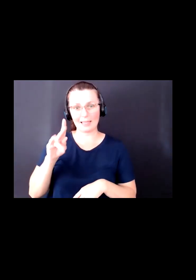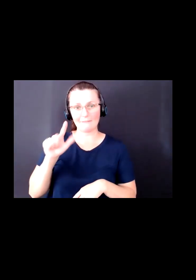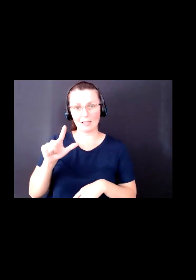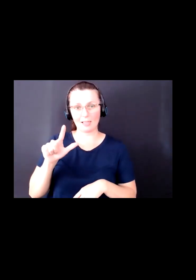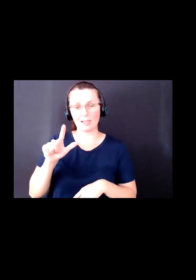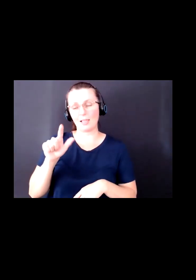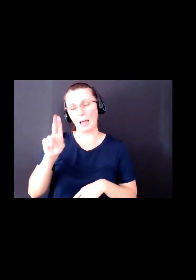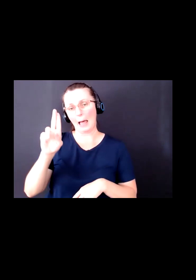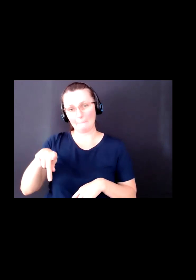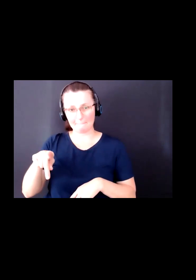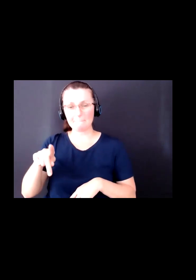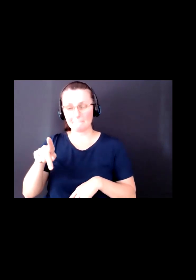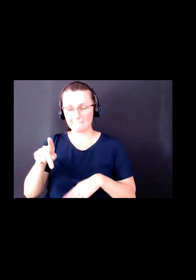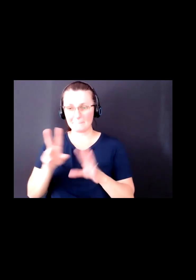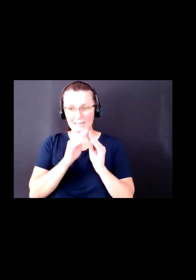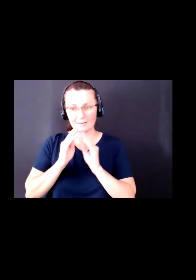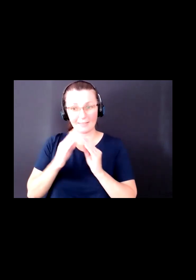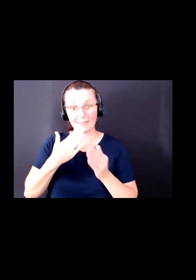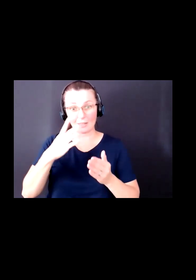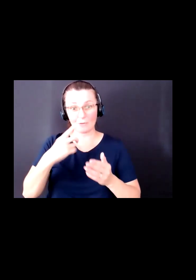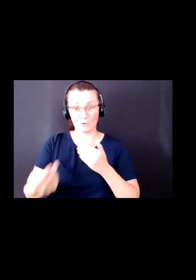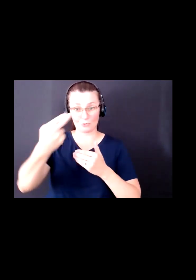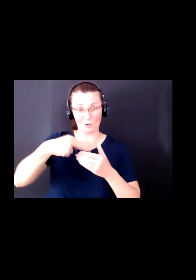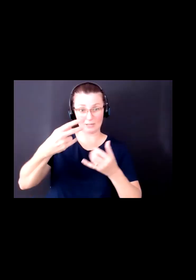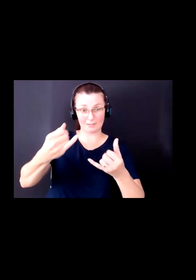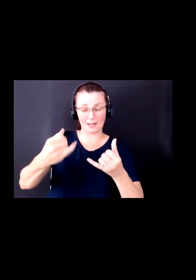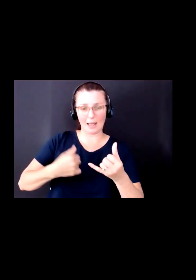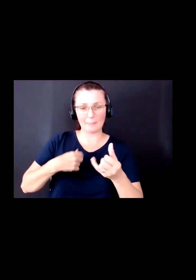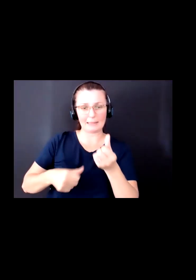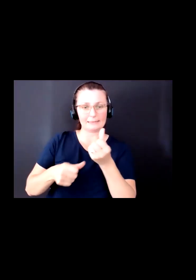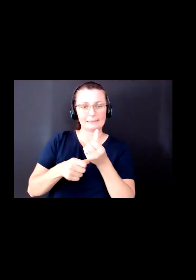Assistant Director for disability rights at Mass Office on Disability,